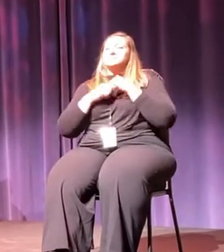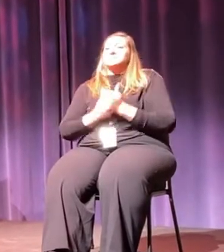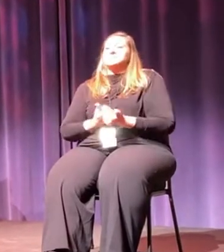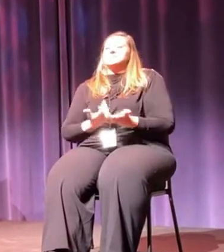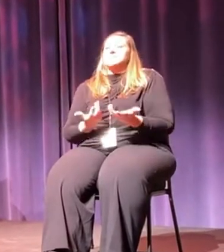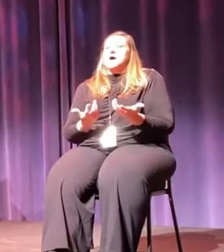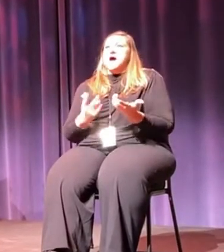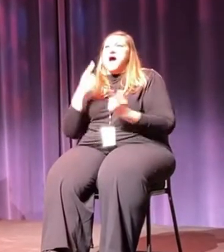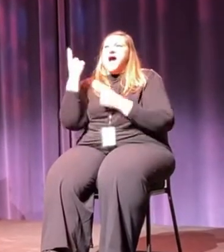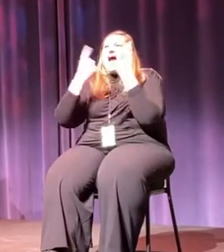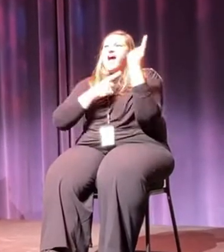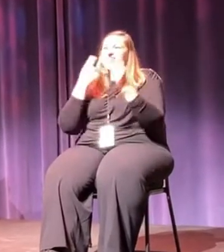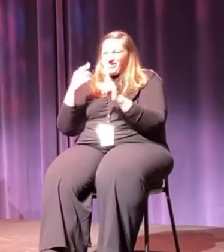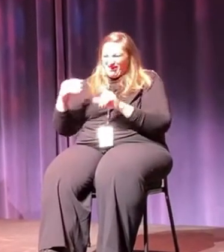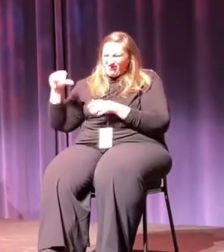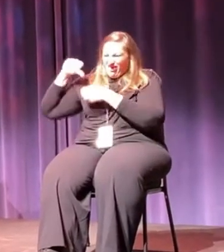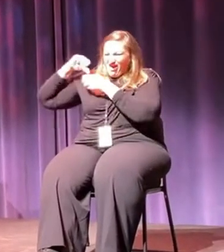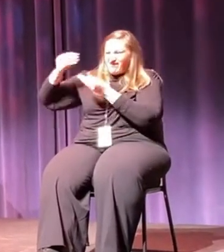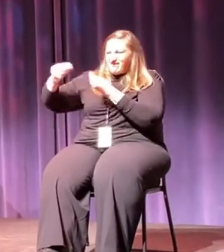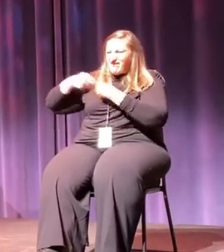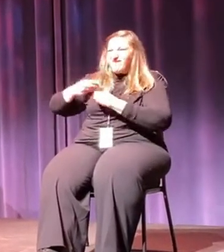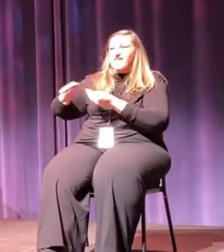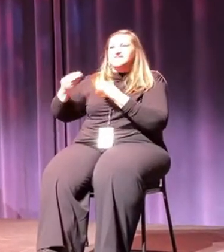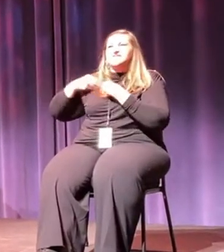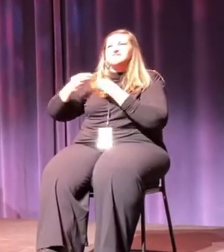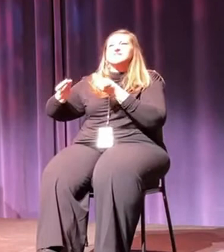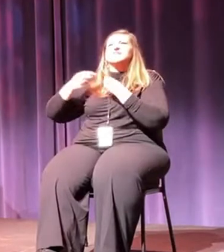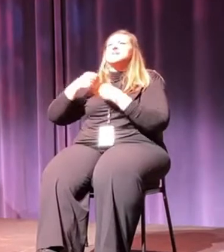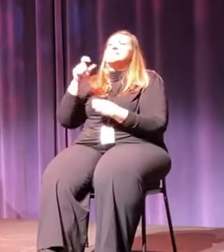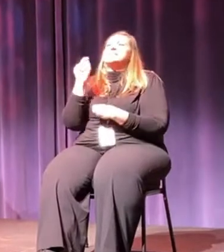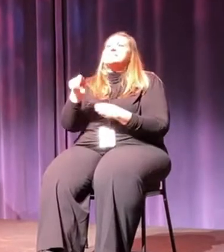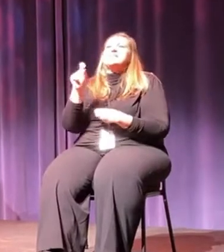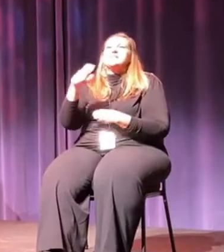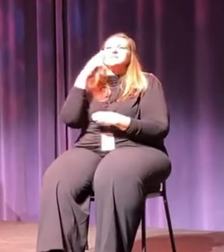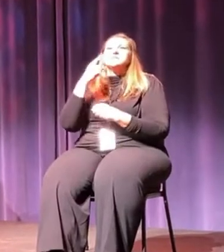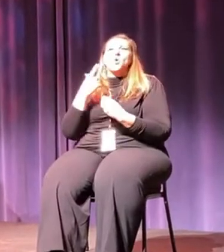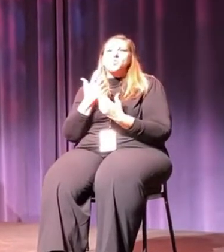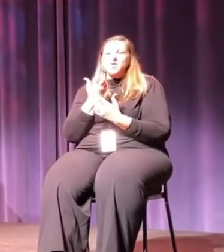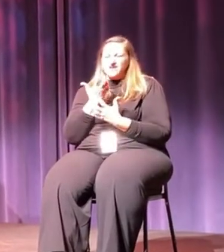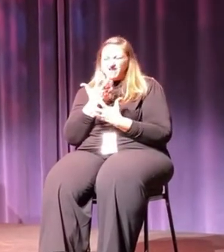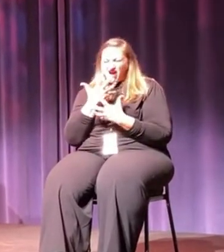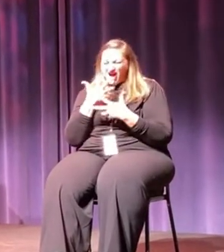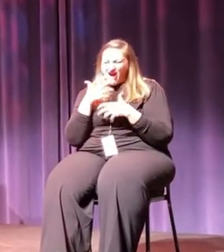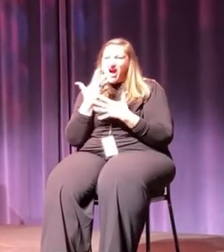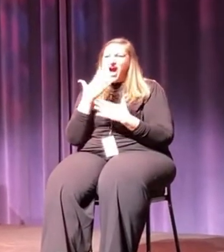I think they pumped us full of need so that we'd run hot and hard enough to burn.